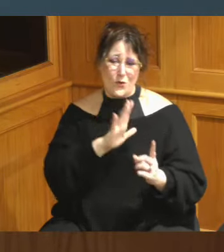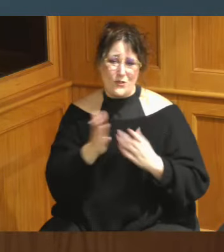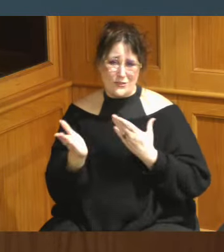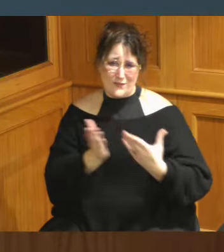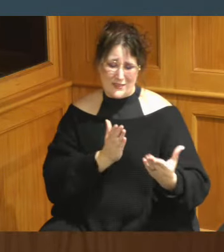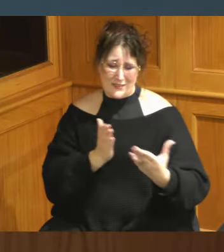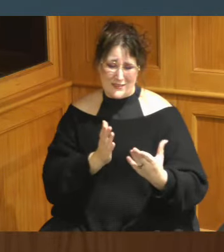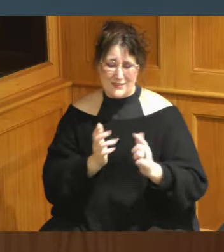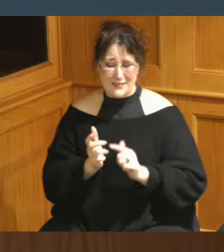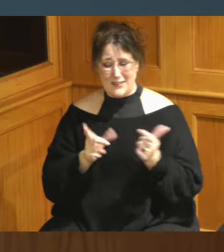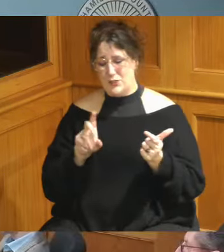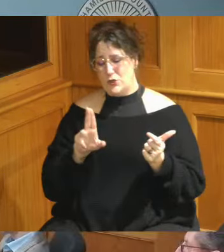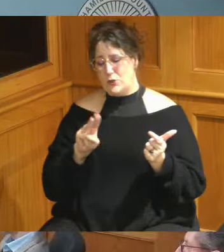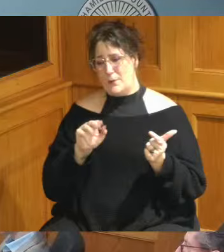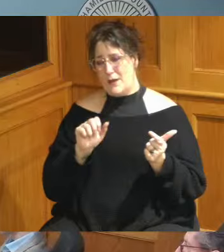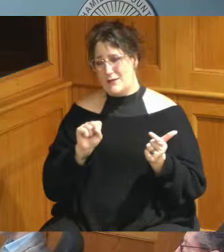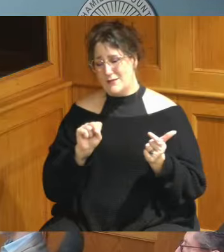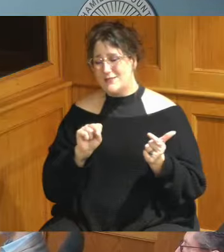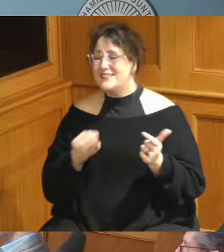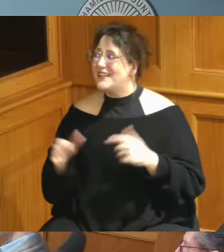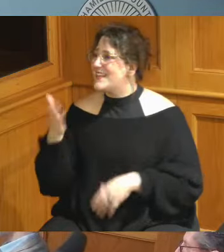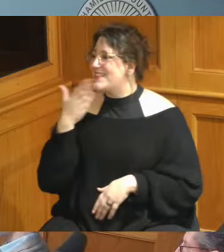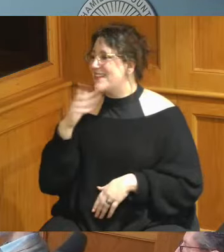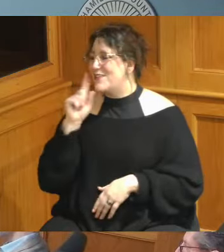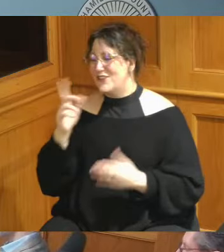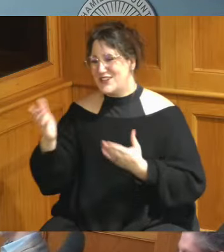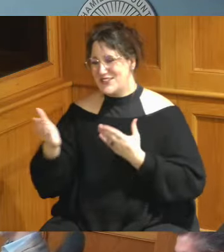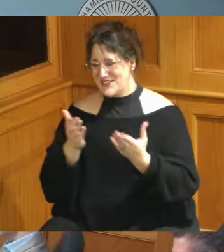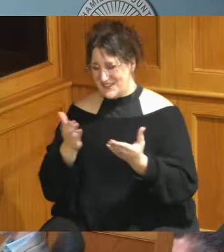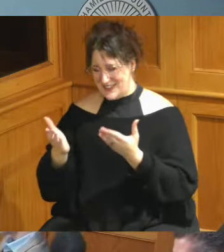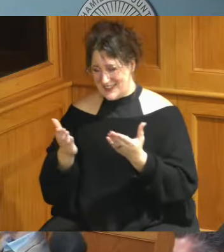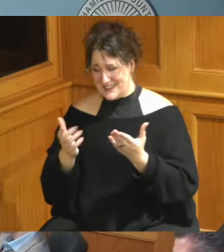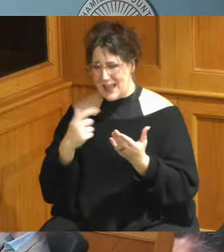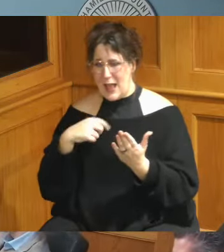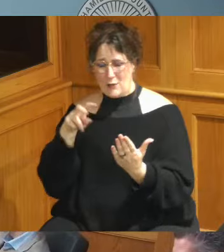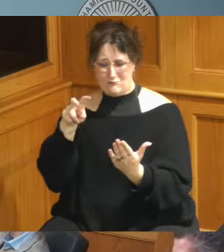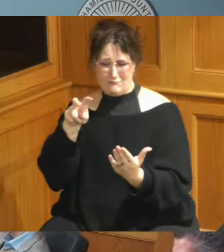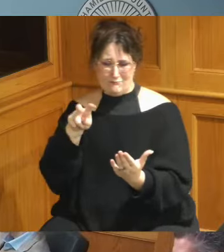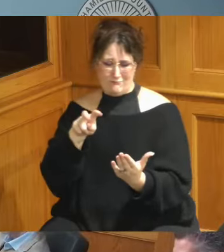Commissioner Summerow Dumas. Thank you for your service. And I'm looking at all the things that